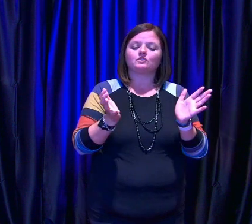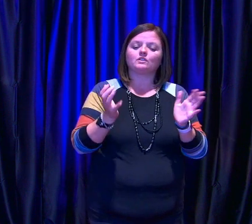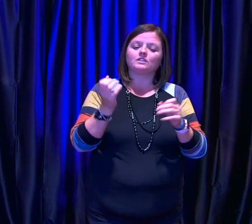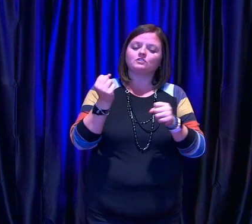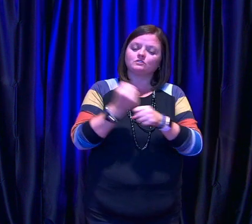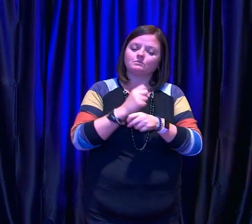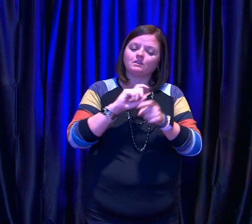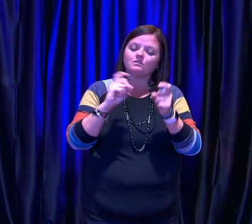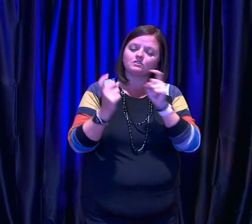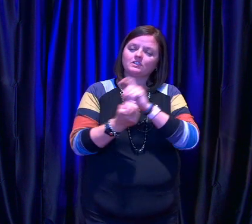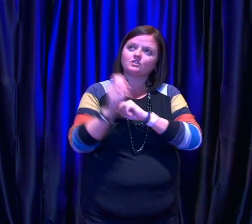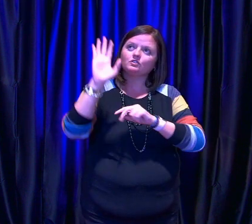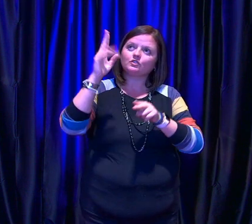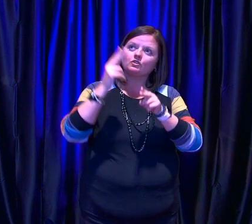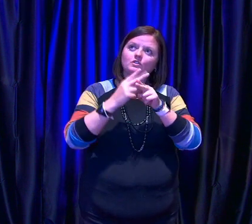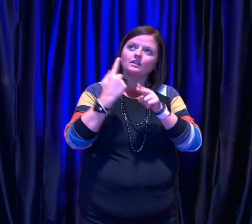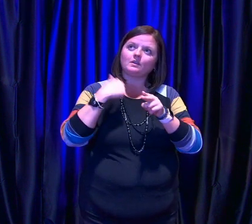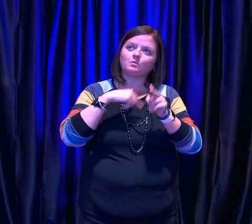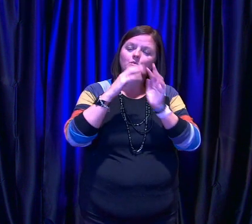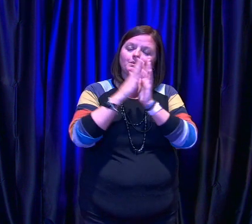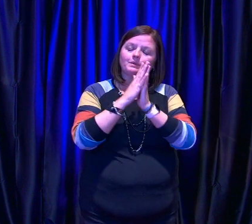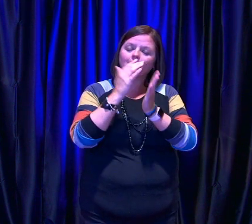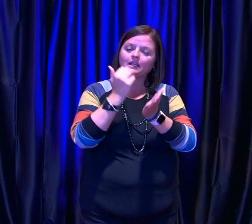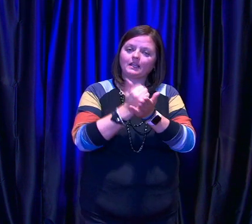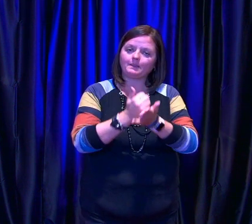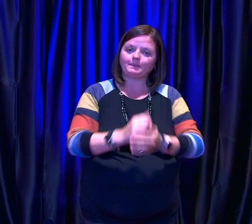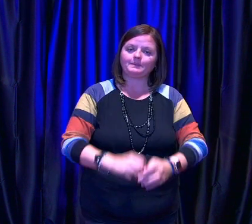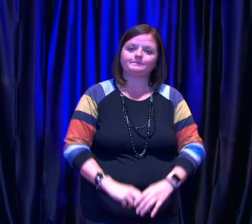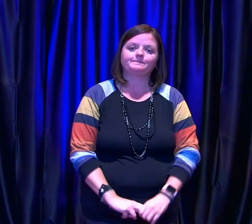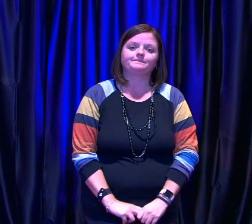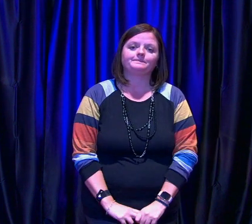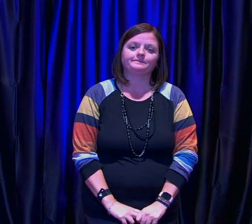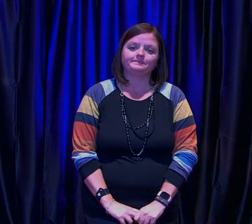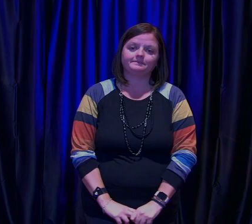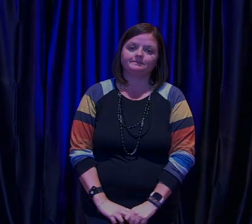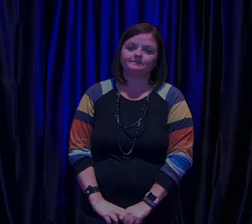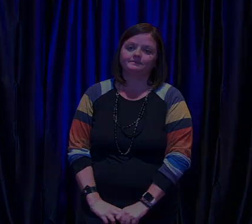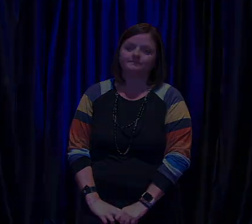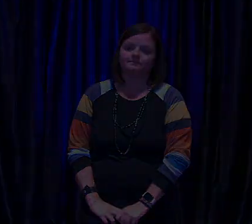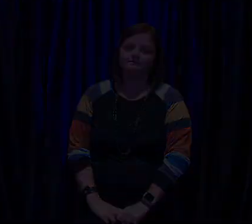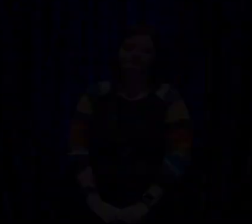in your name we pray amen